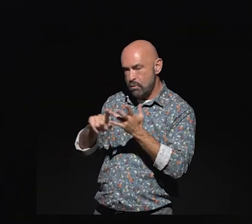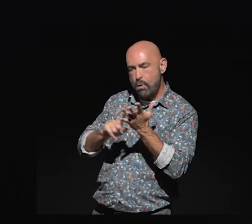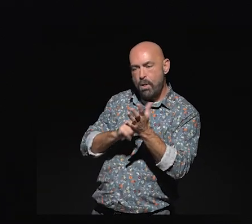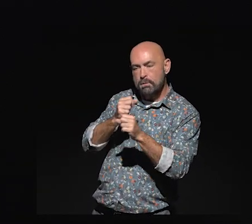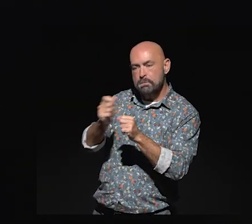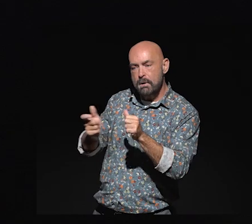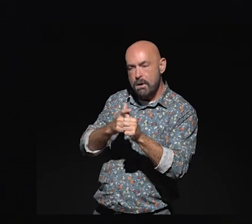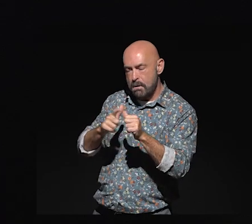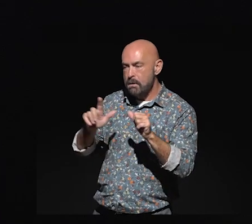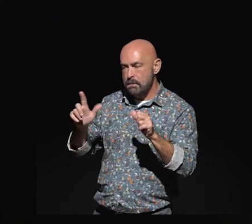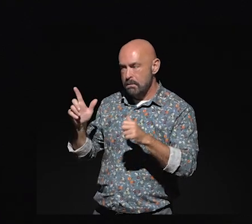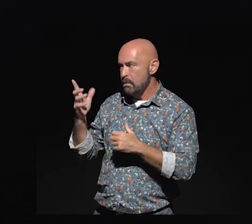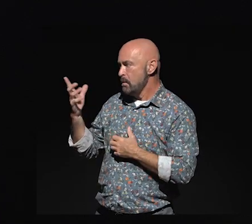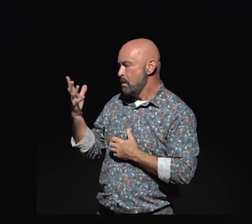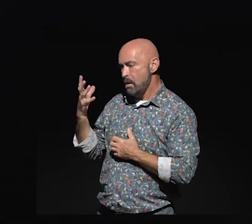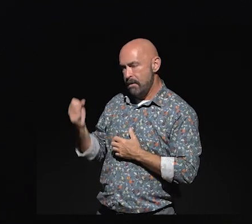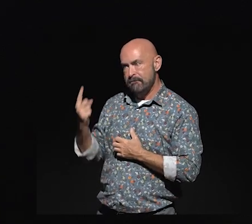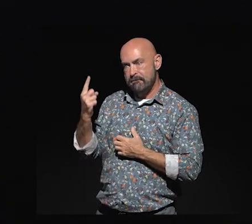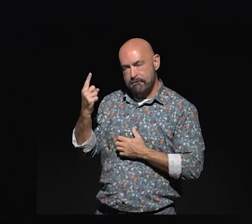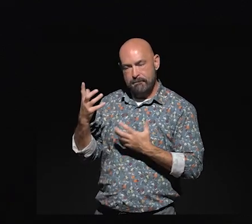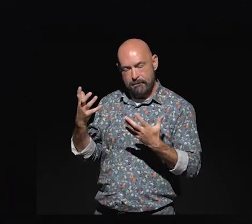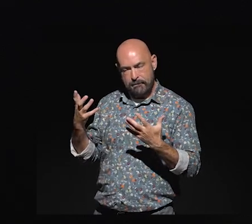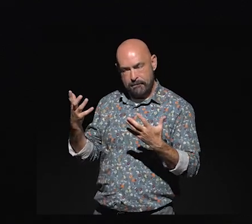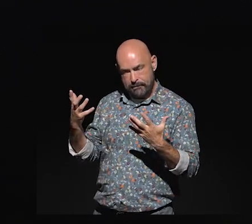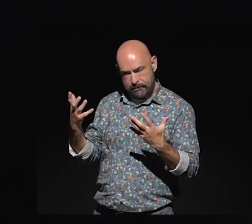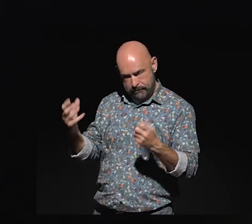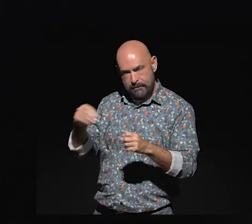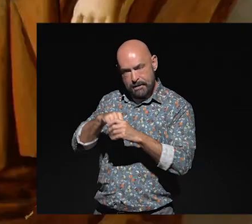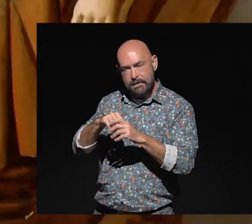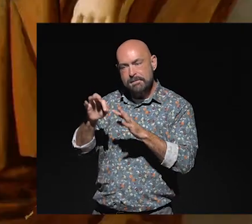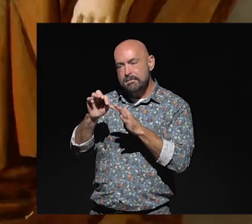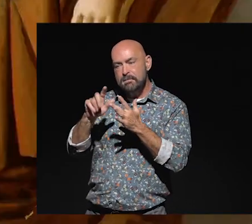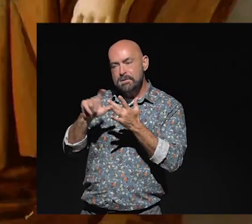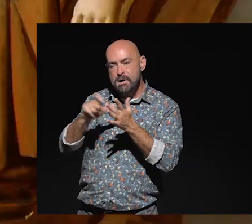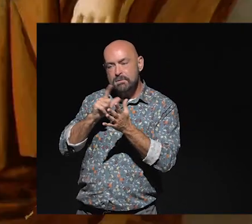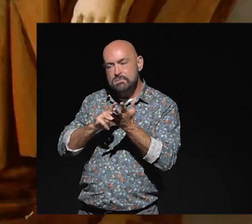that we have here, remarkably, in our 'Picasso Challenging the Past' the other year.